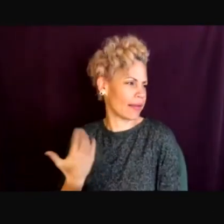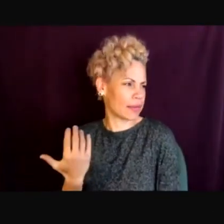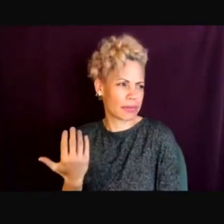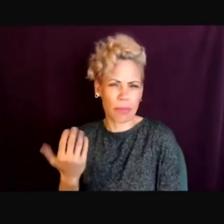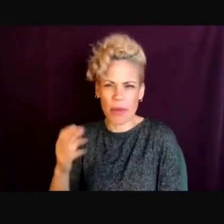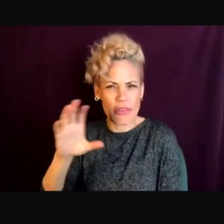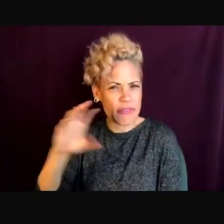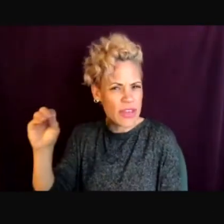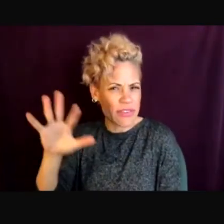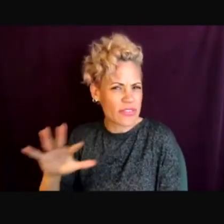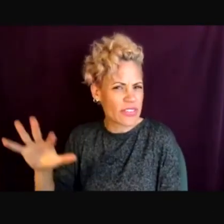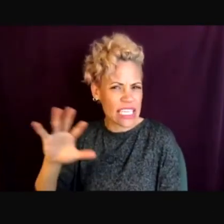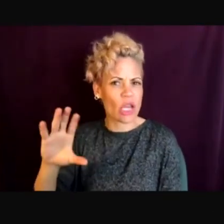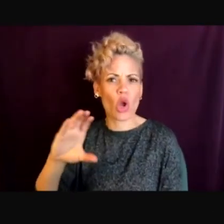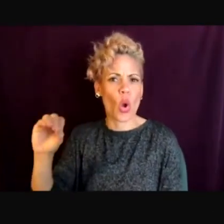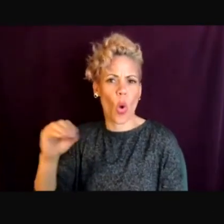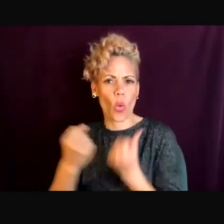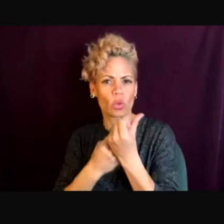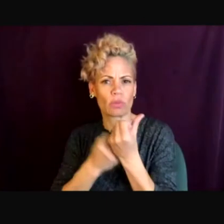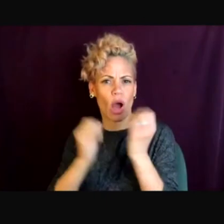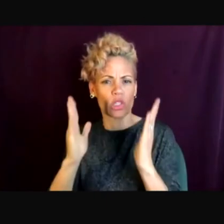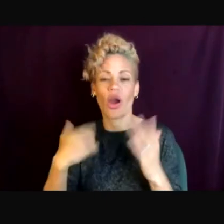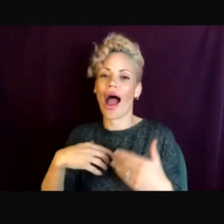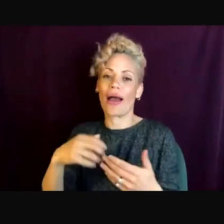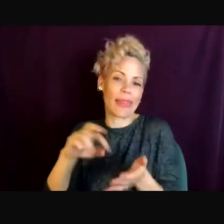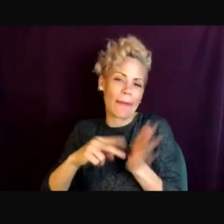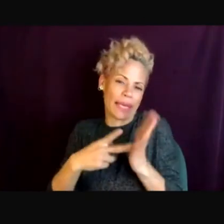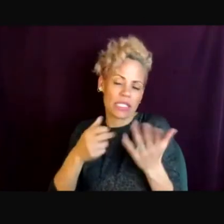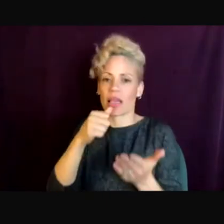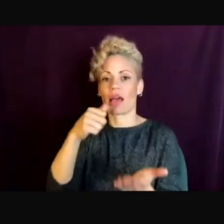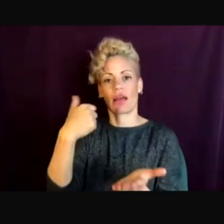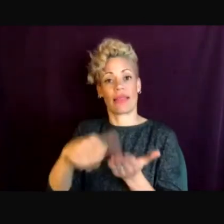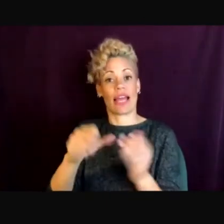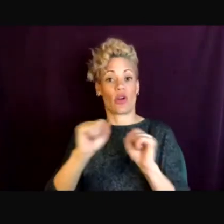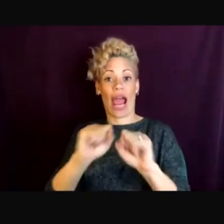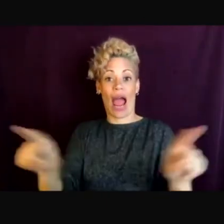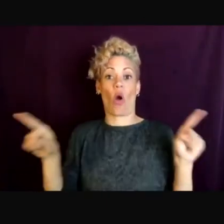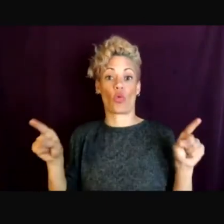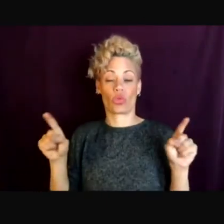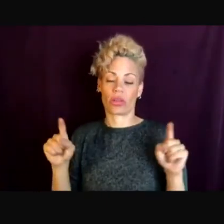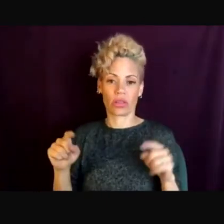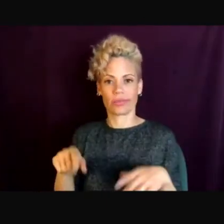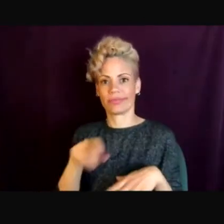And what that means, is I sent out a dear colleague letter and got people to say they wanted to sign up.